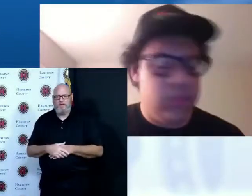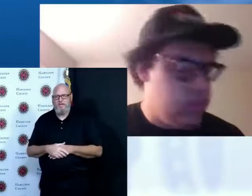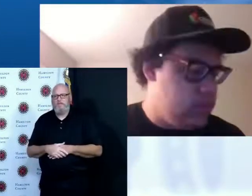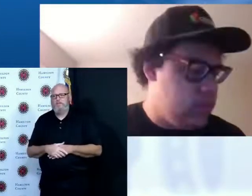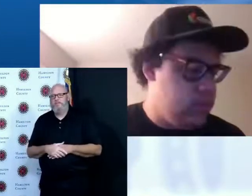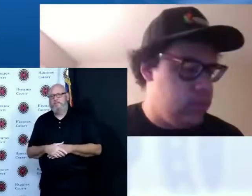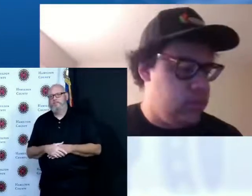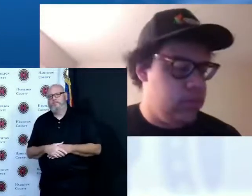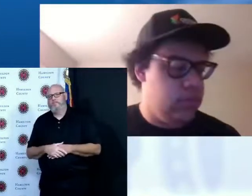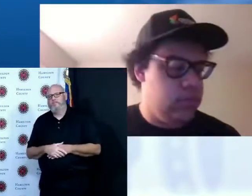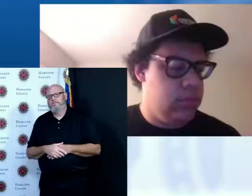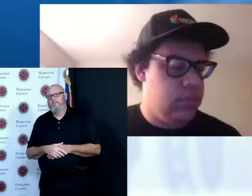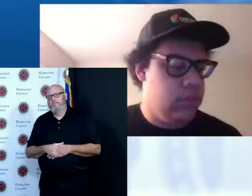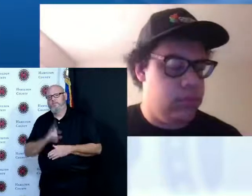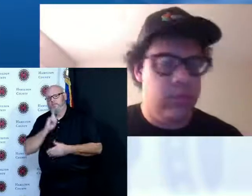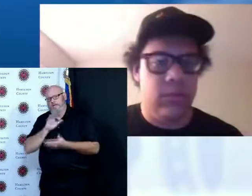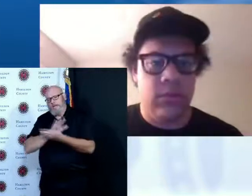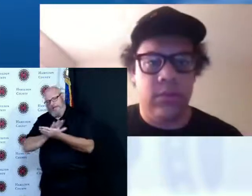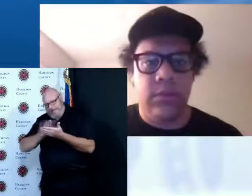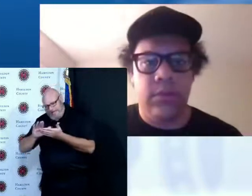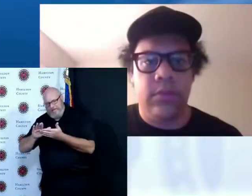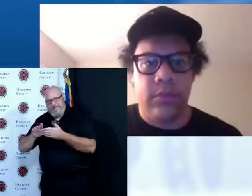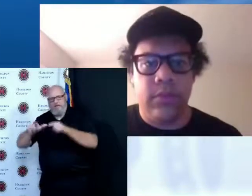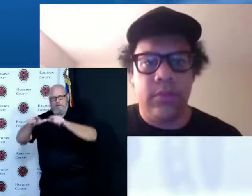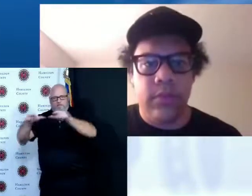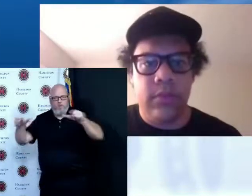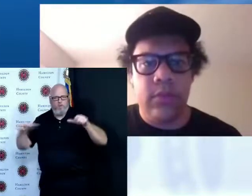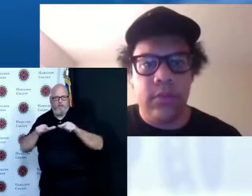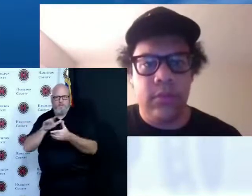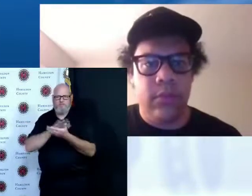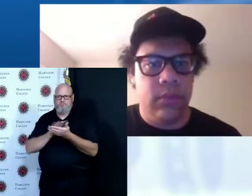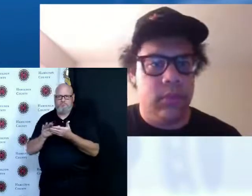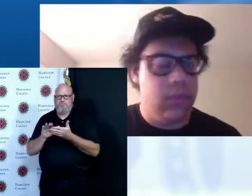and plenty of space so that we can socially distance people out I was out yesterday and we